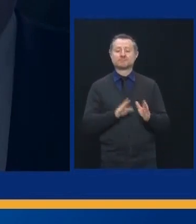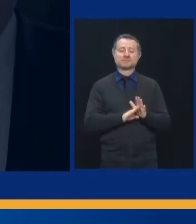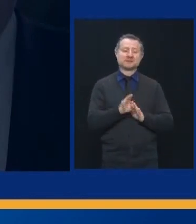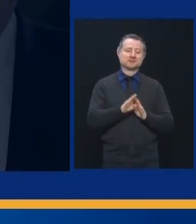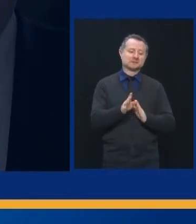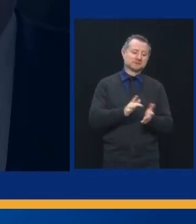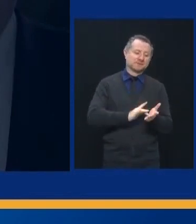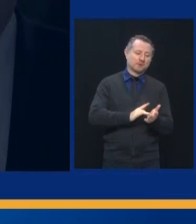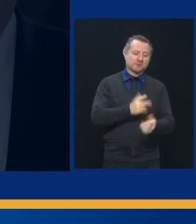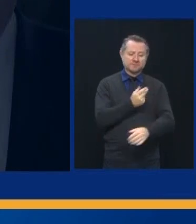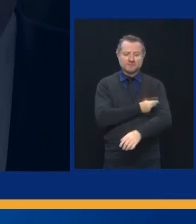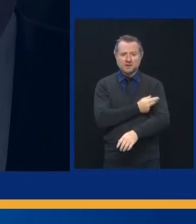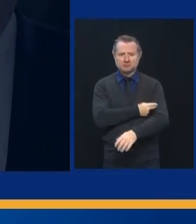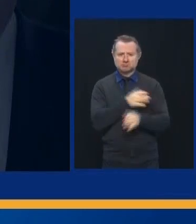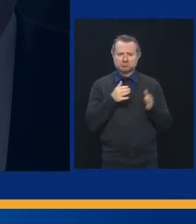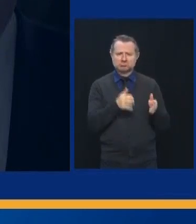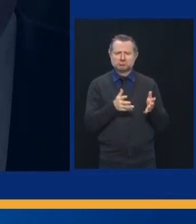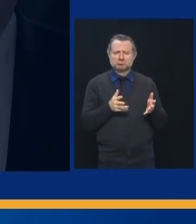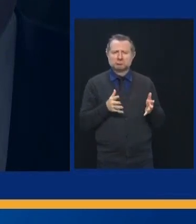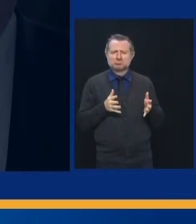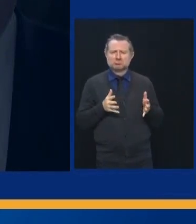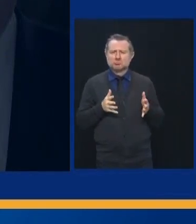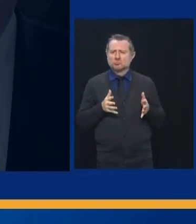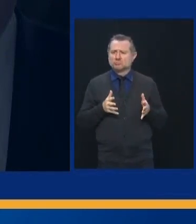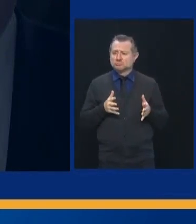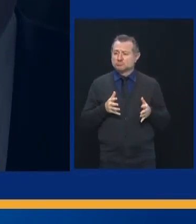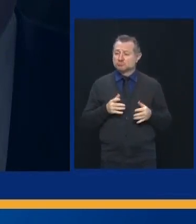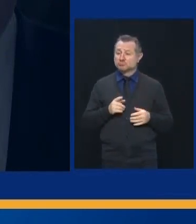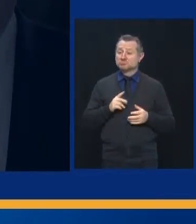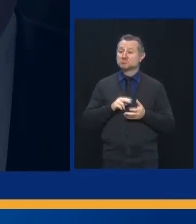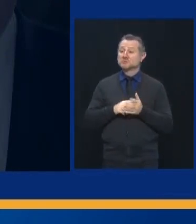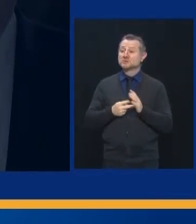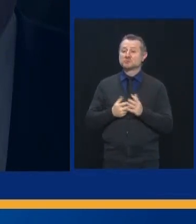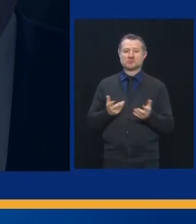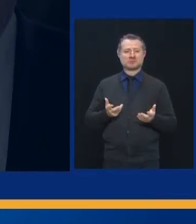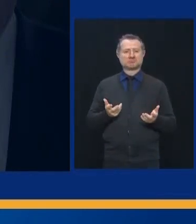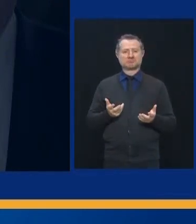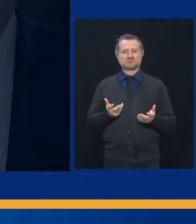VIRUS. AND THEIR FOCUS HAS ALWAYS ON,